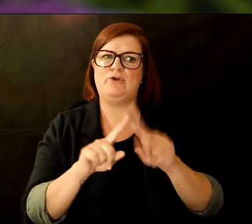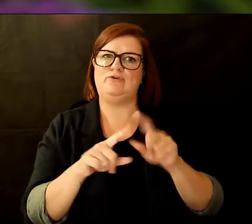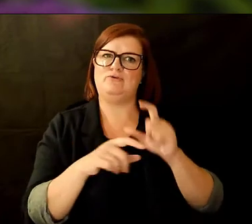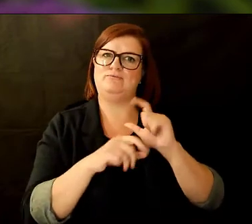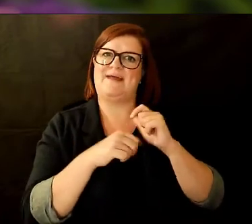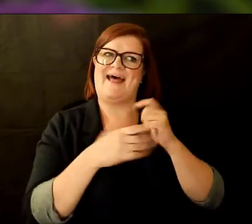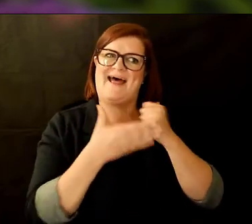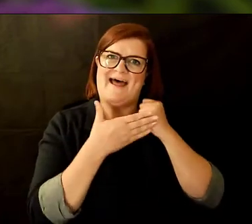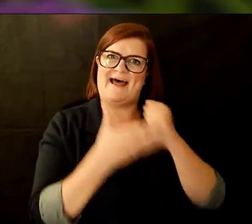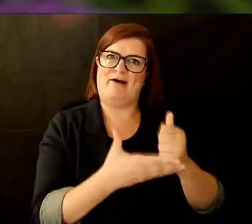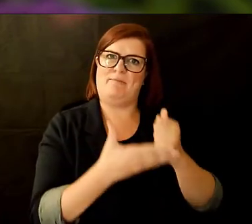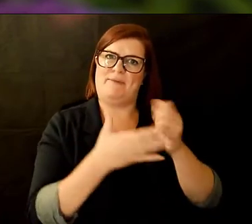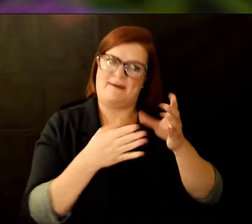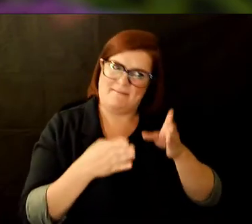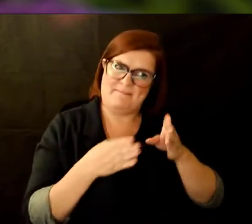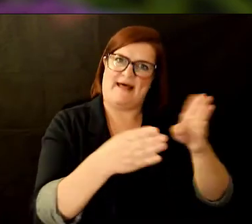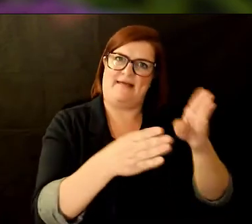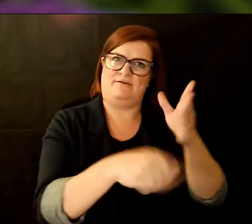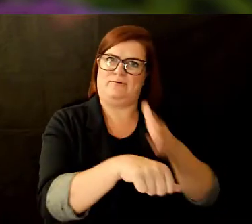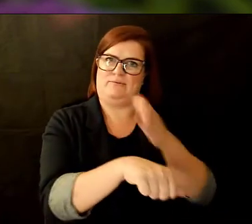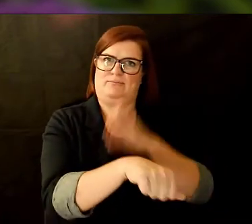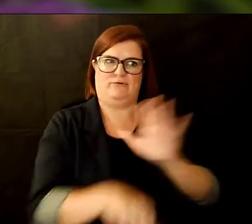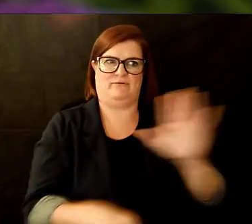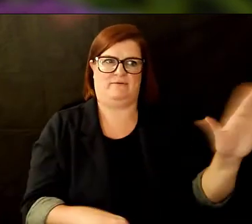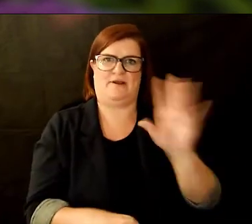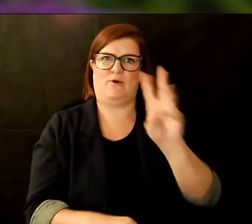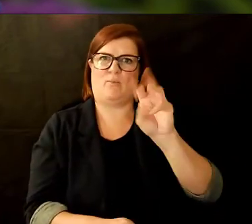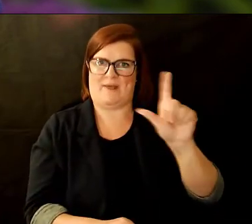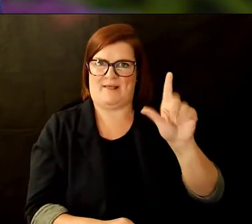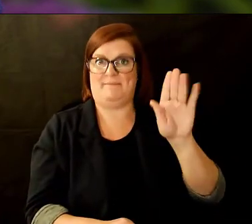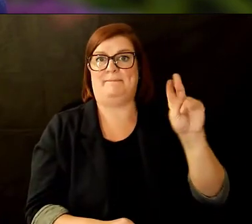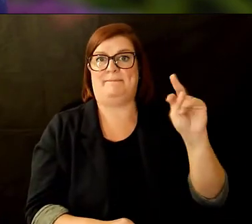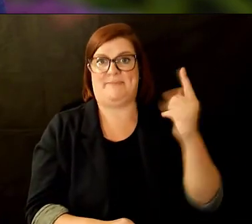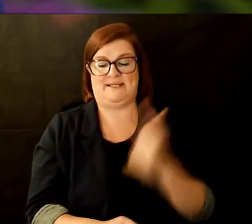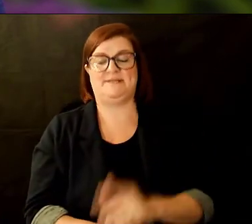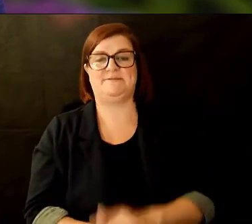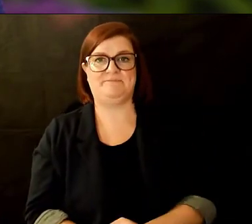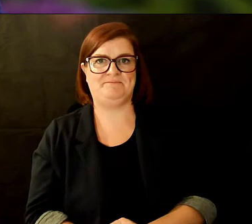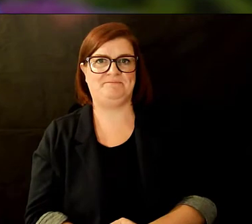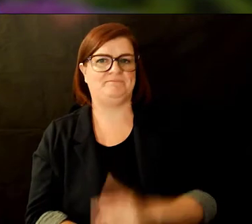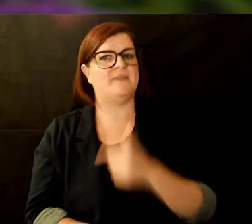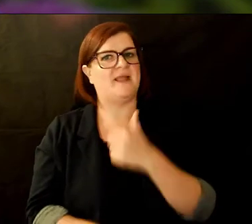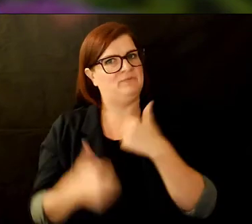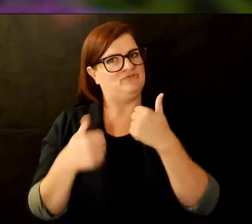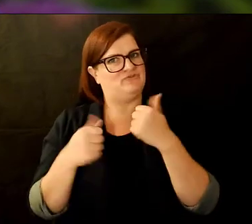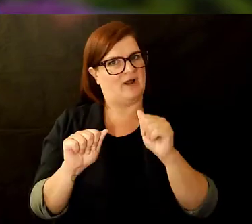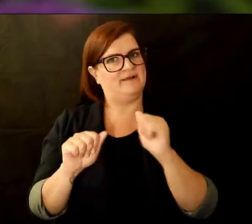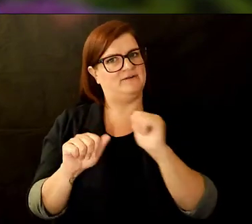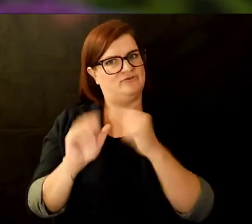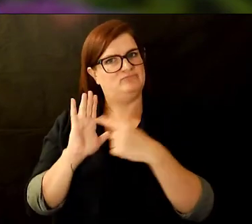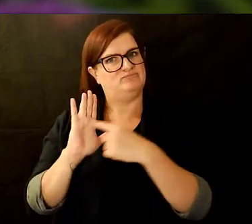to improve that person's well-being. I was trying to set a good example for my staff